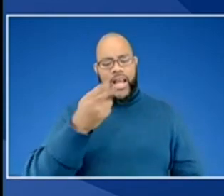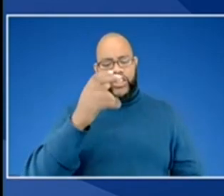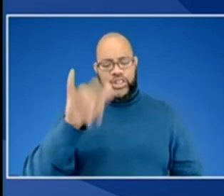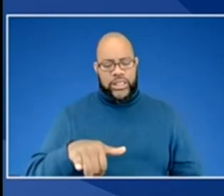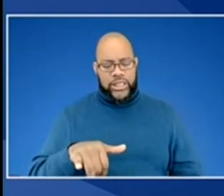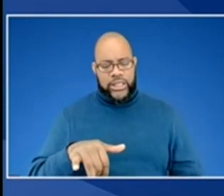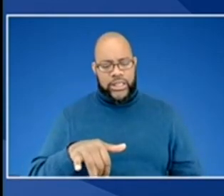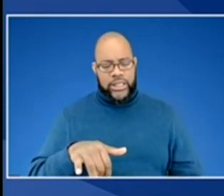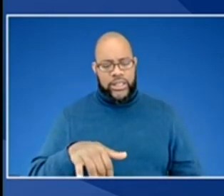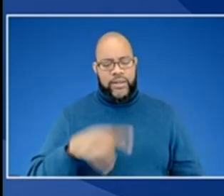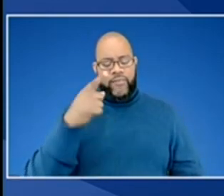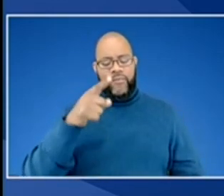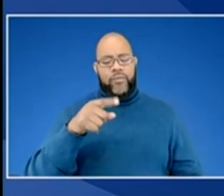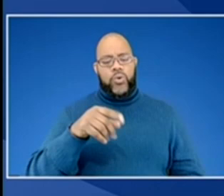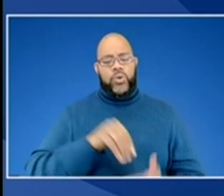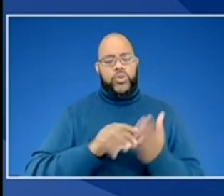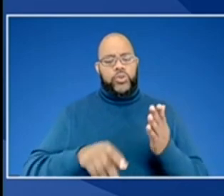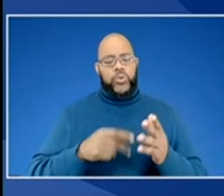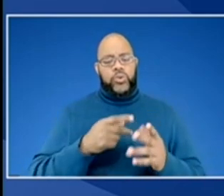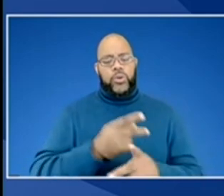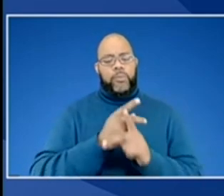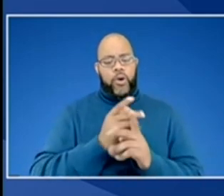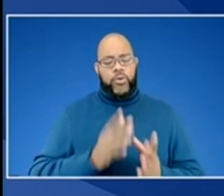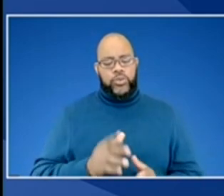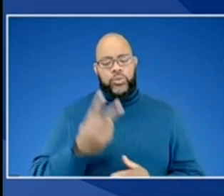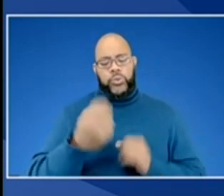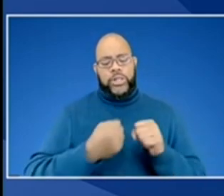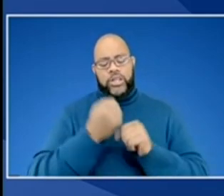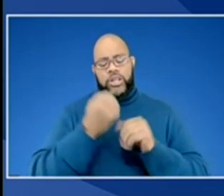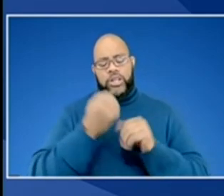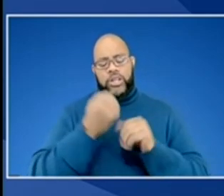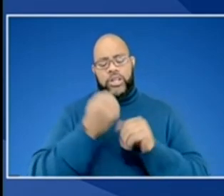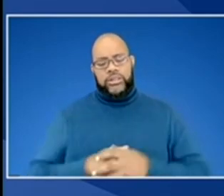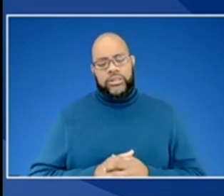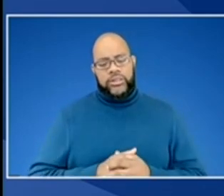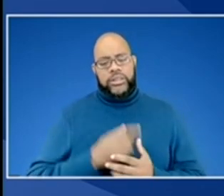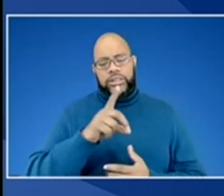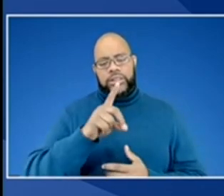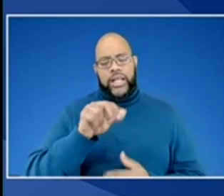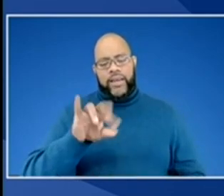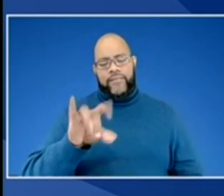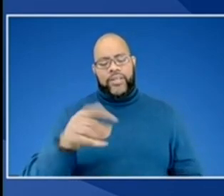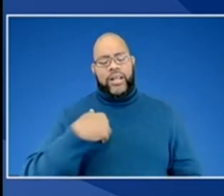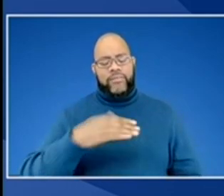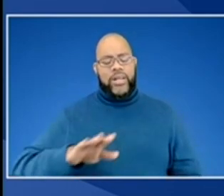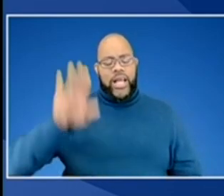loan borrowers- borrowers two years or less. And David has his hand up. Go ahead, David.